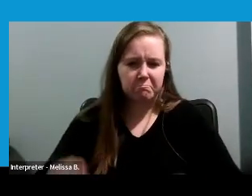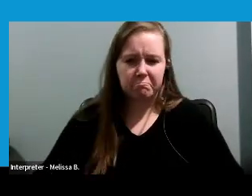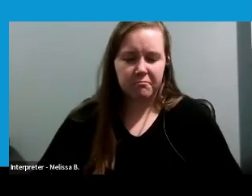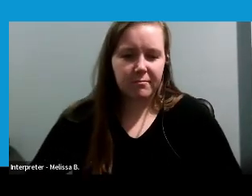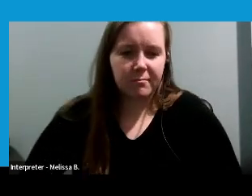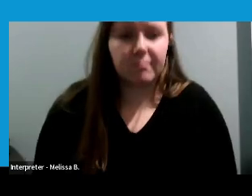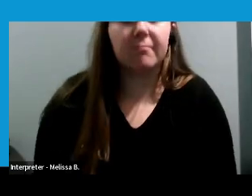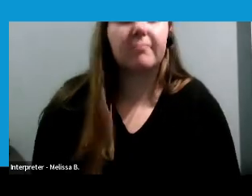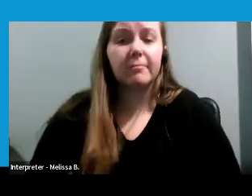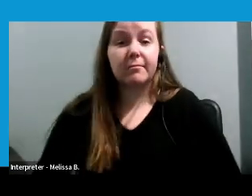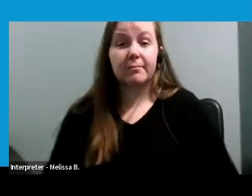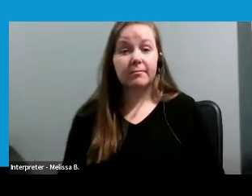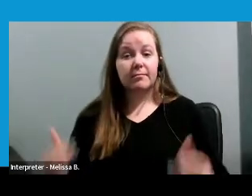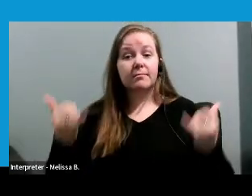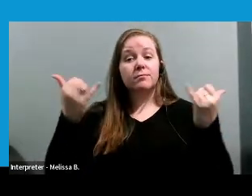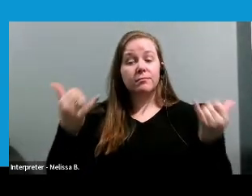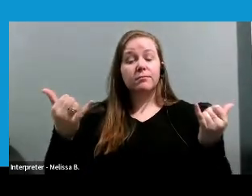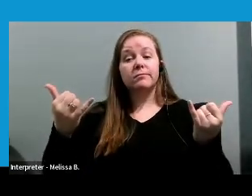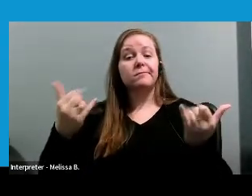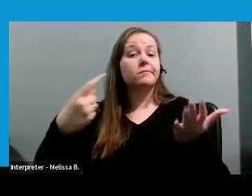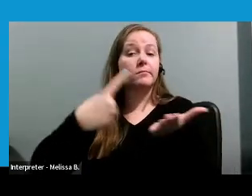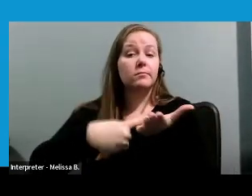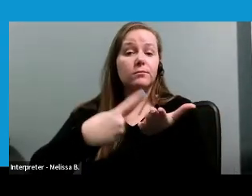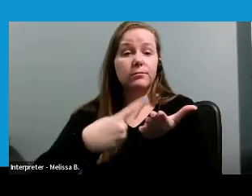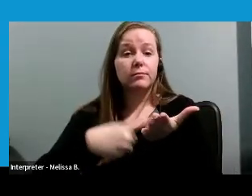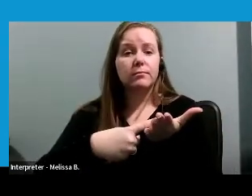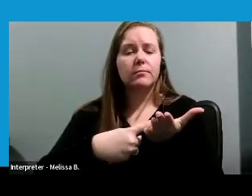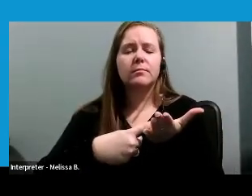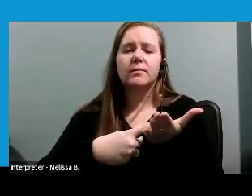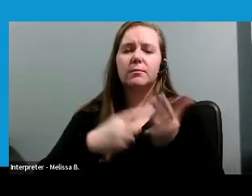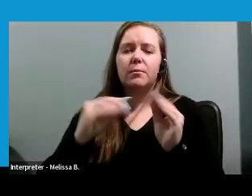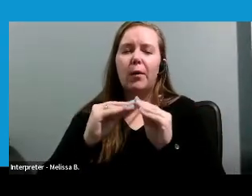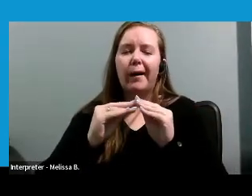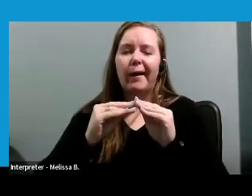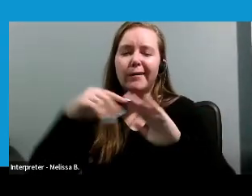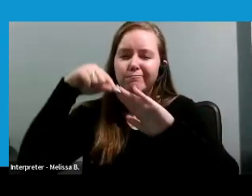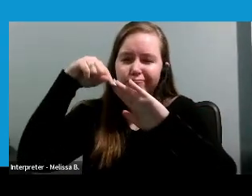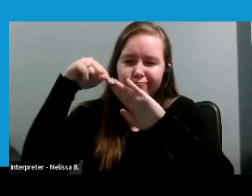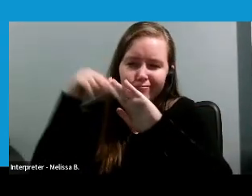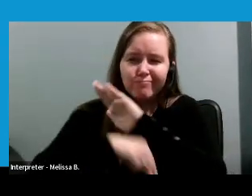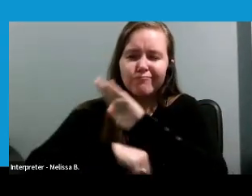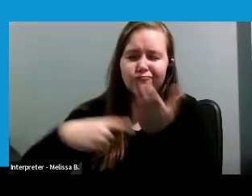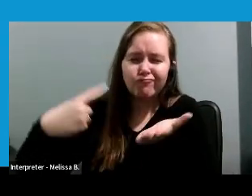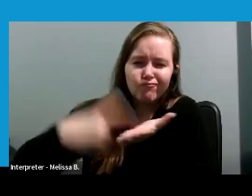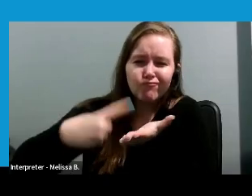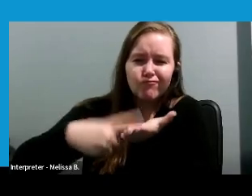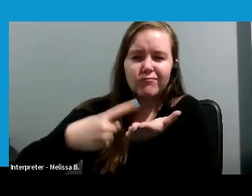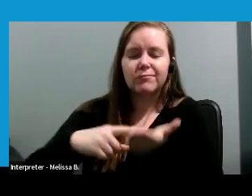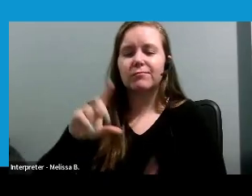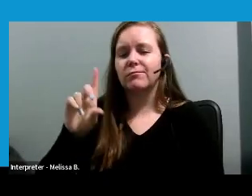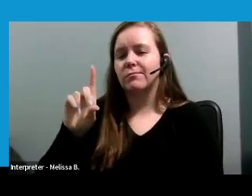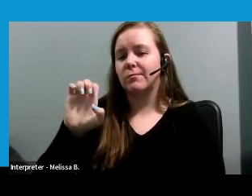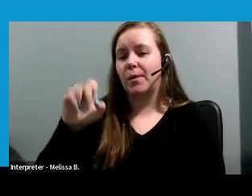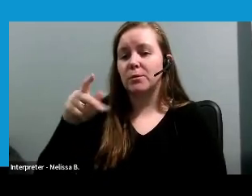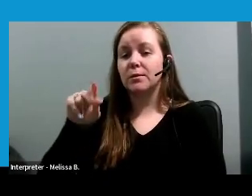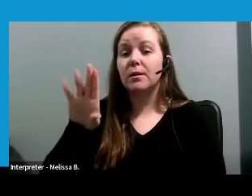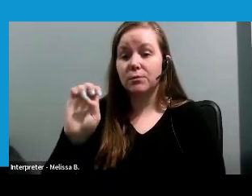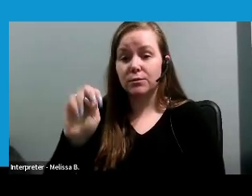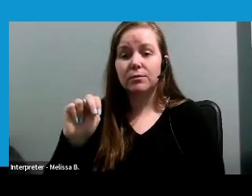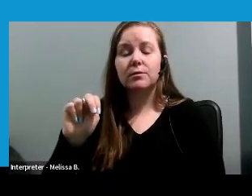Shannon Spencer (she/her): you know, now we're gonna go into, sort of, the nitty-gritty into deputation. Do you have… you had an overview of the city budget?